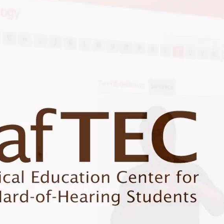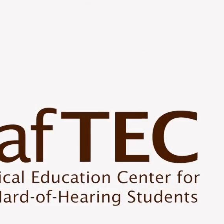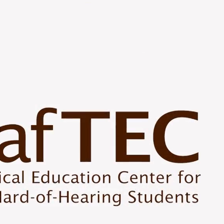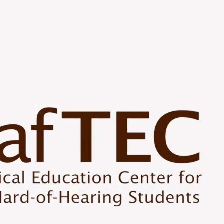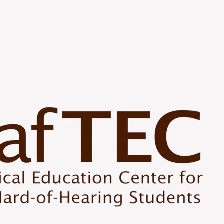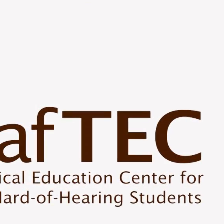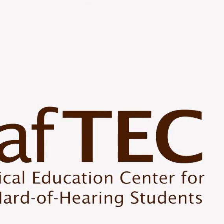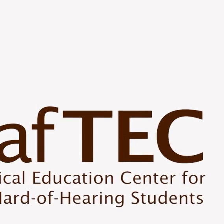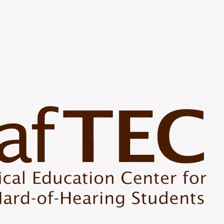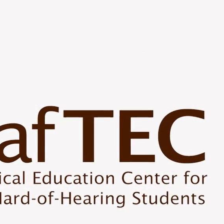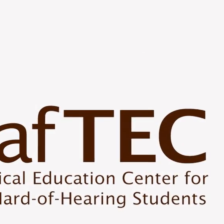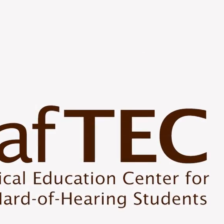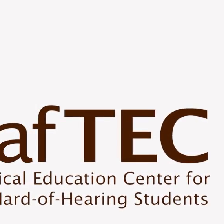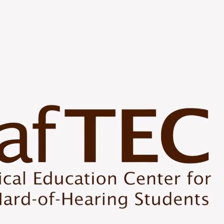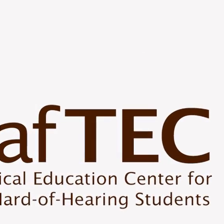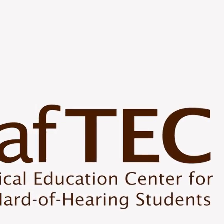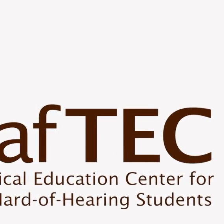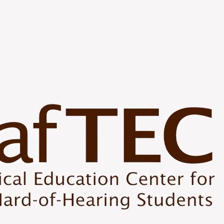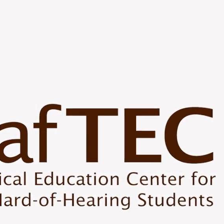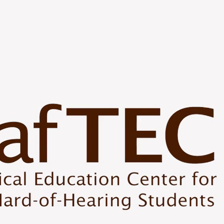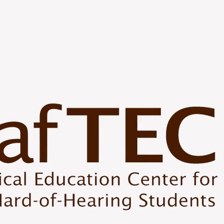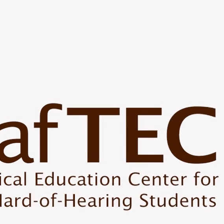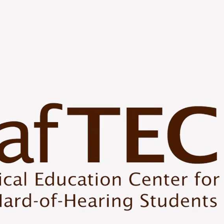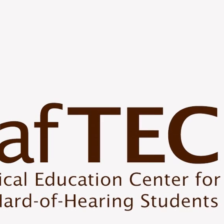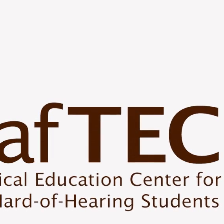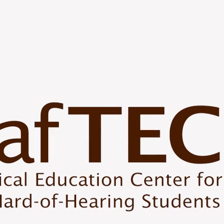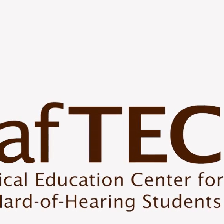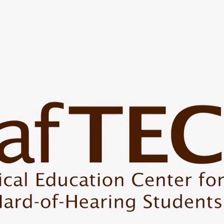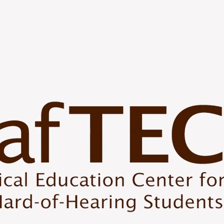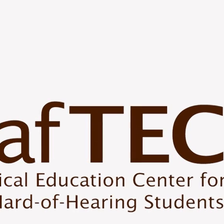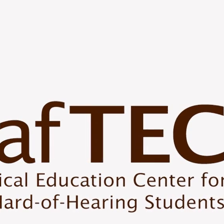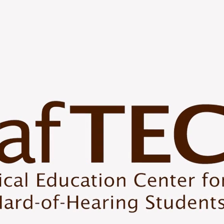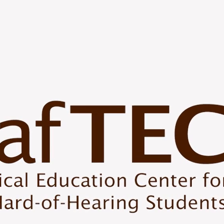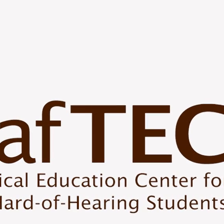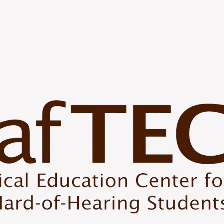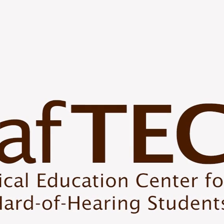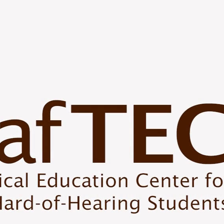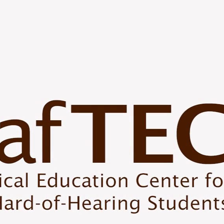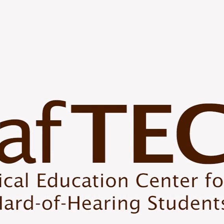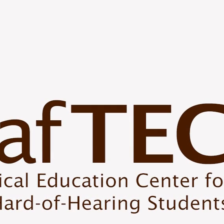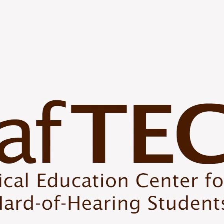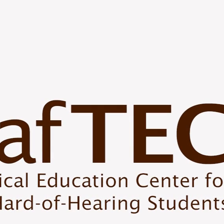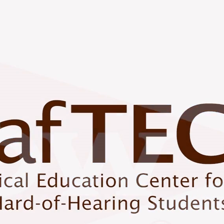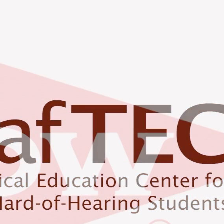It is being supported by DeafTEC, which is the technological education center for the deaf and hard-of-hearing